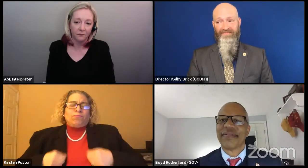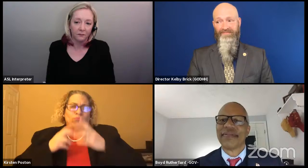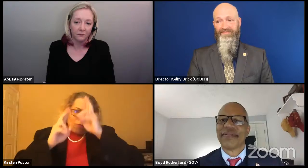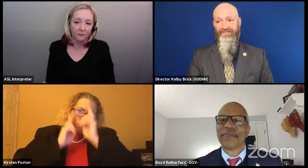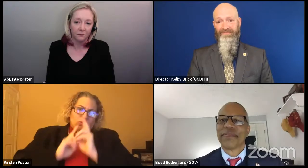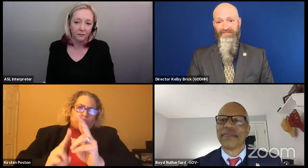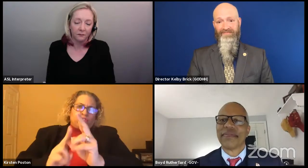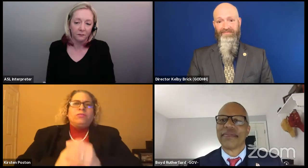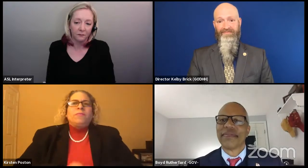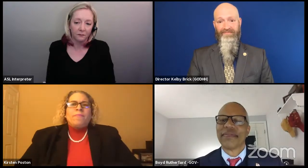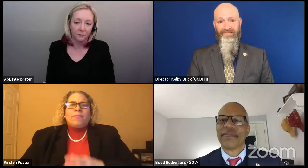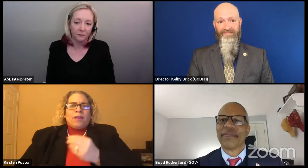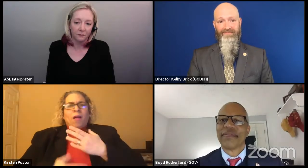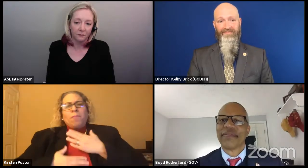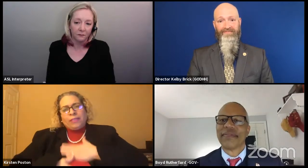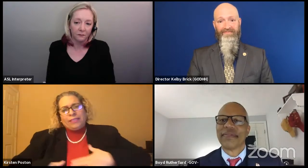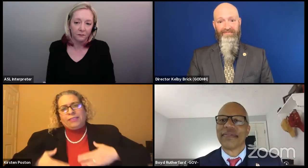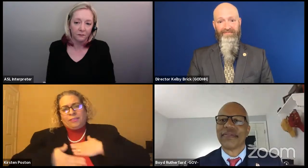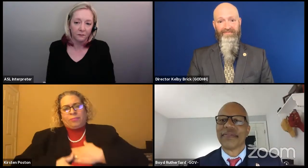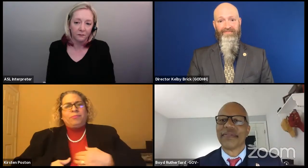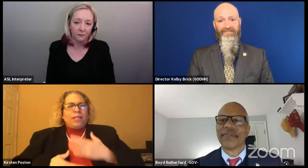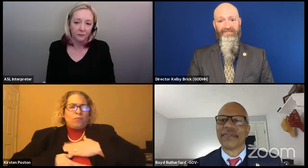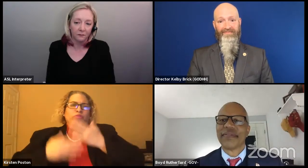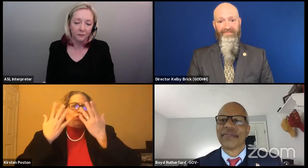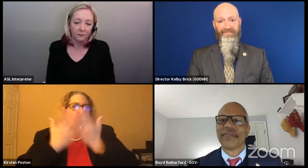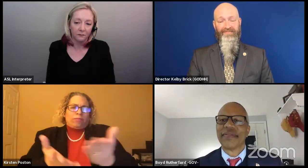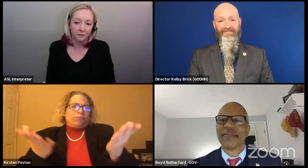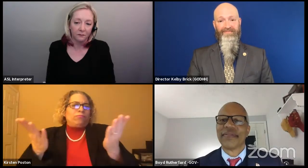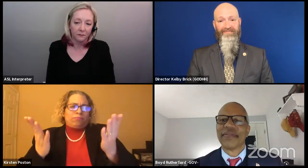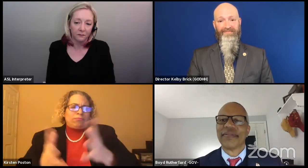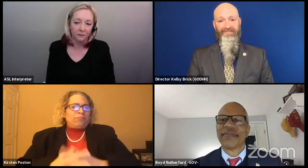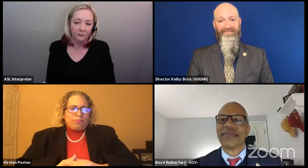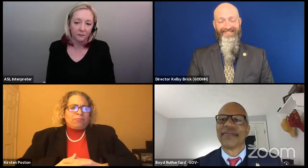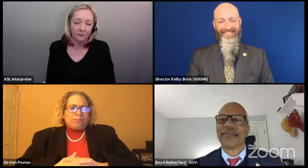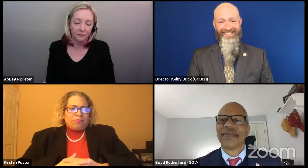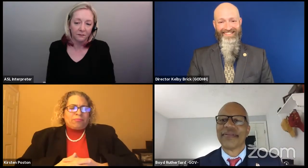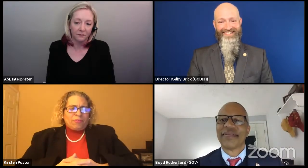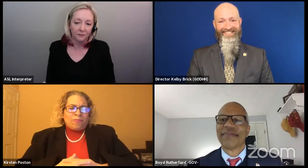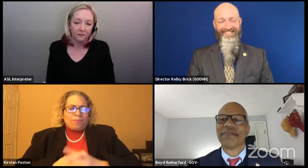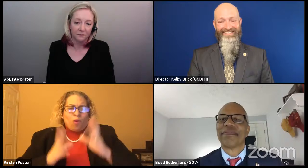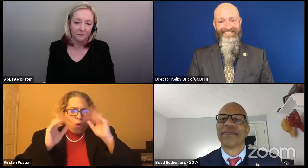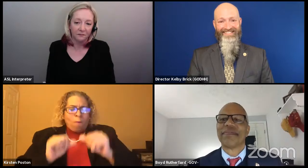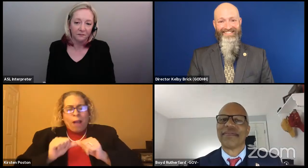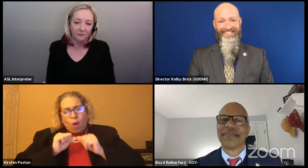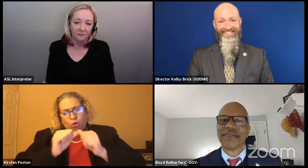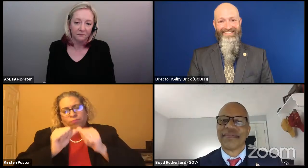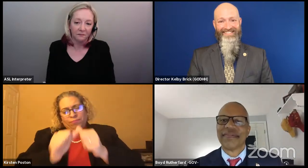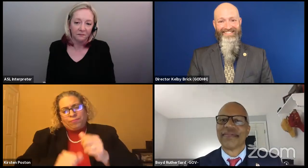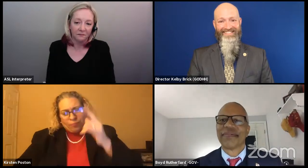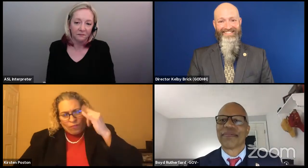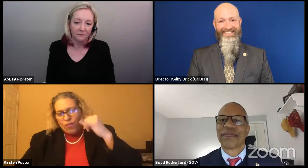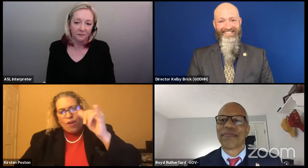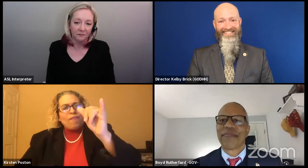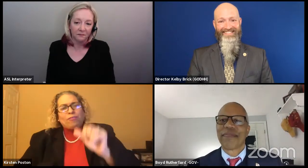been involved with. I'm honored and I'm very pleased. I appreciate all of you. And I will